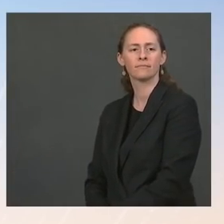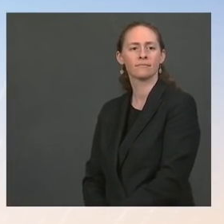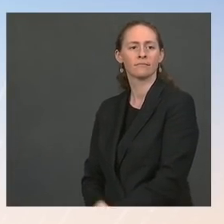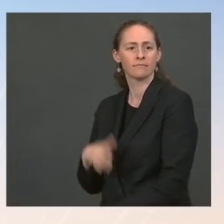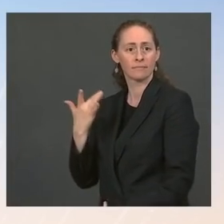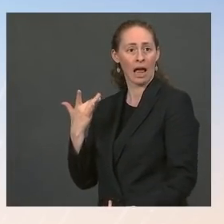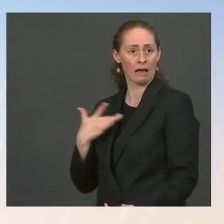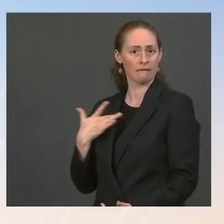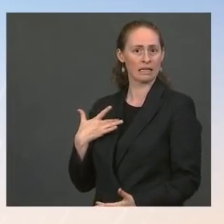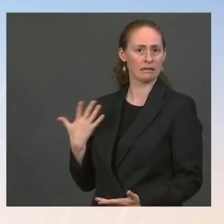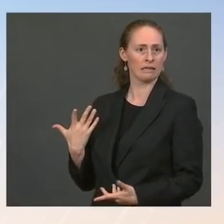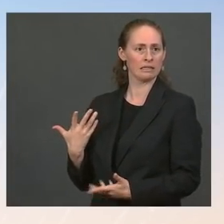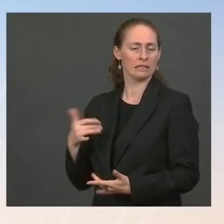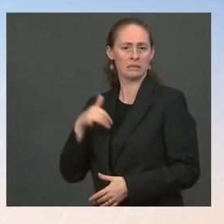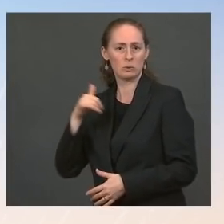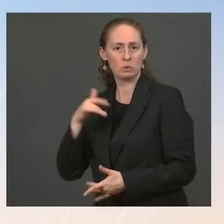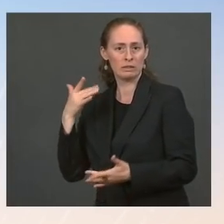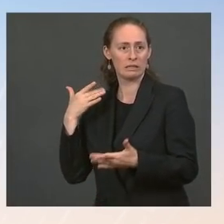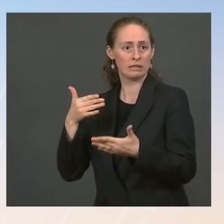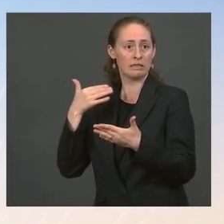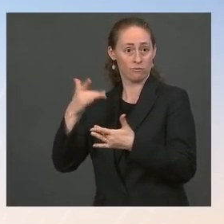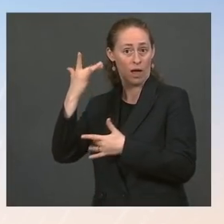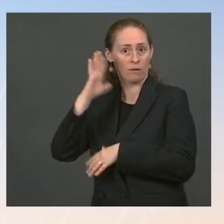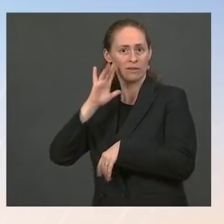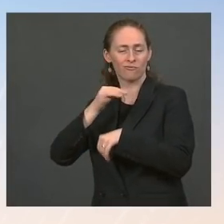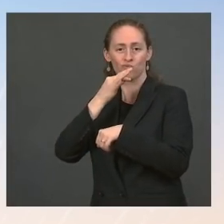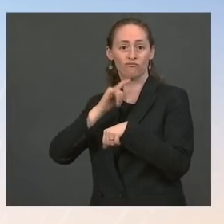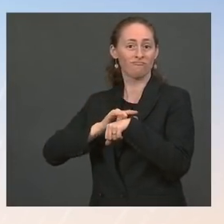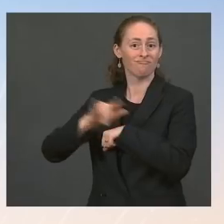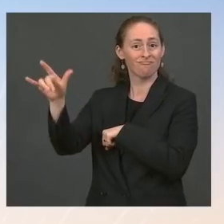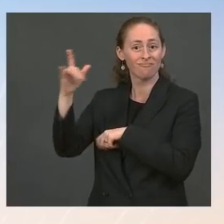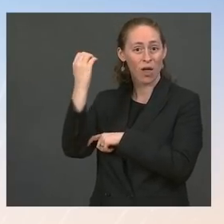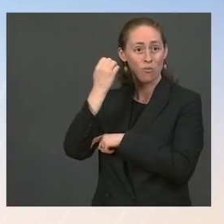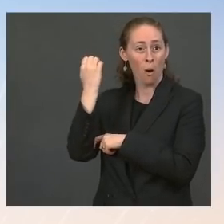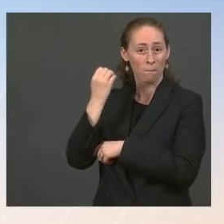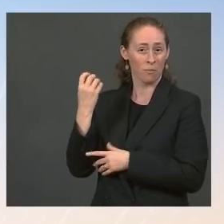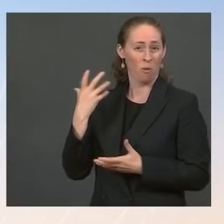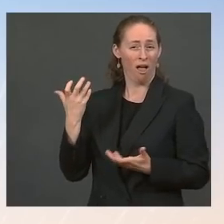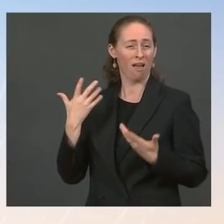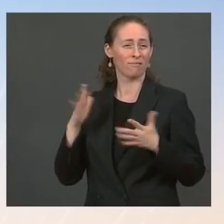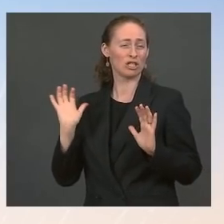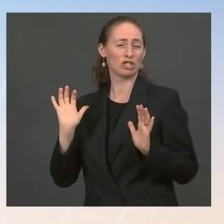Does he feel the need to get this wrapped before he leaves? Ms. Psaki: The good news is that there are phones